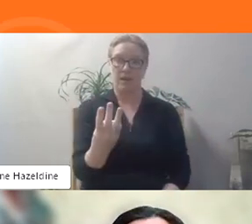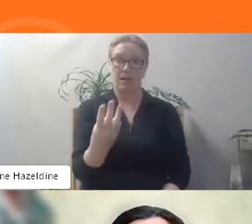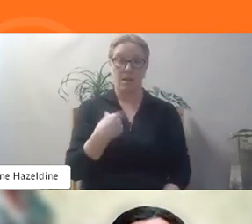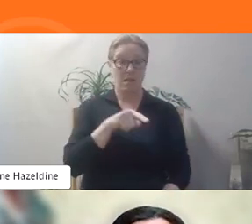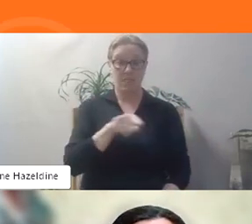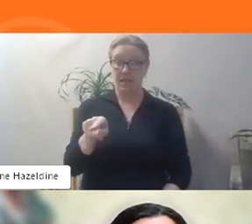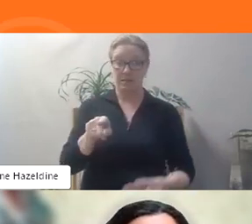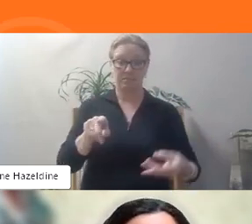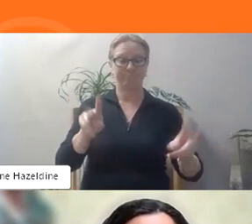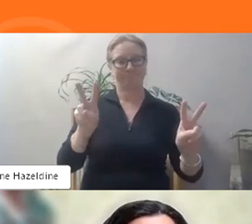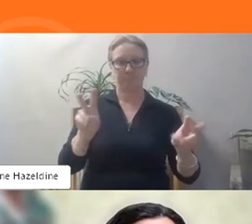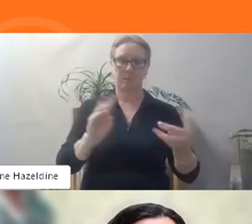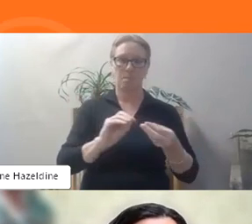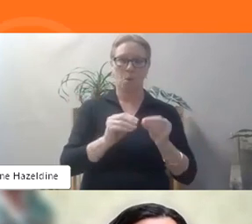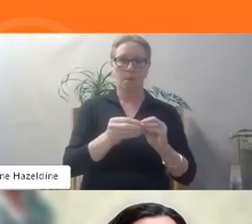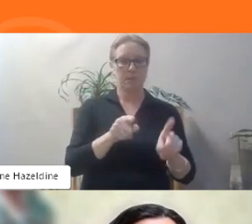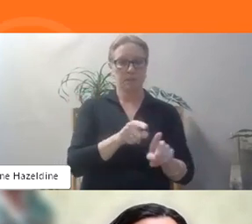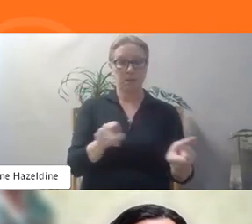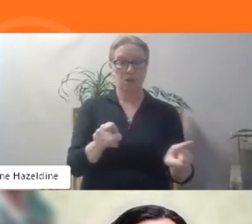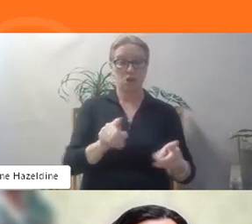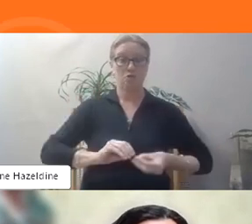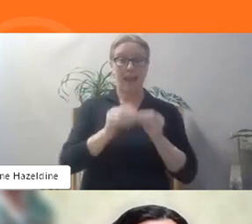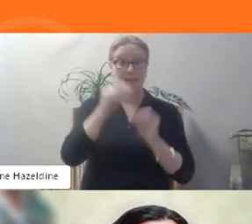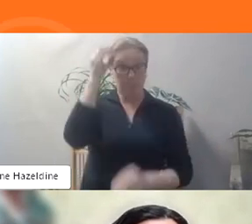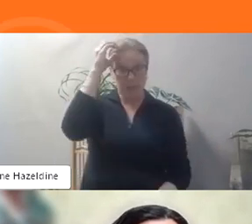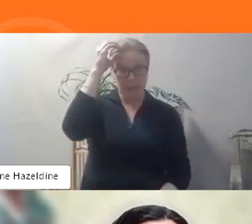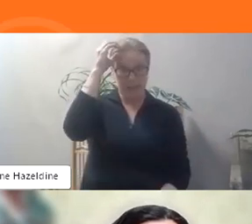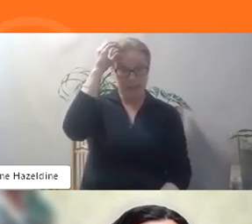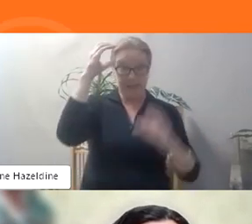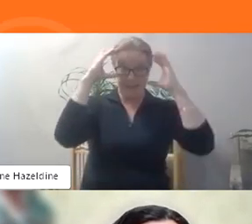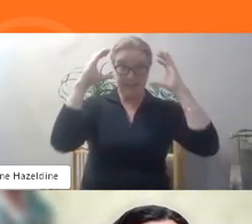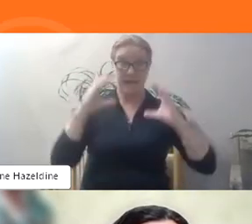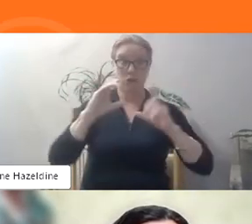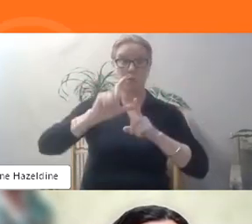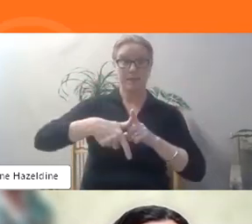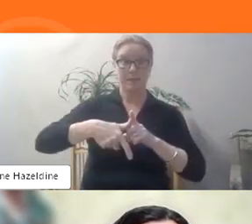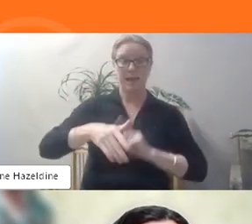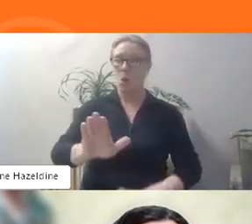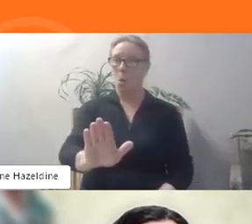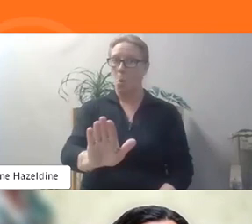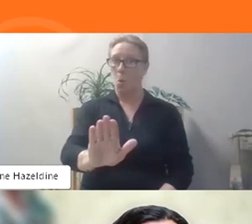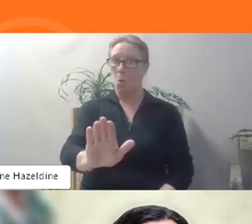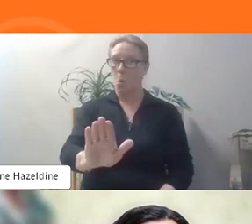are not caused by intellectual disability, or issues like poor